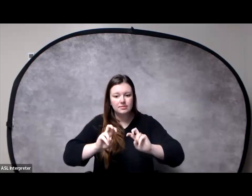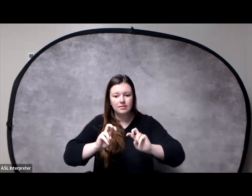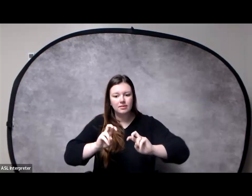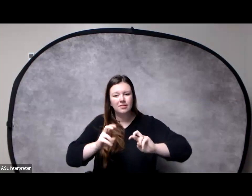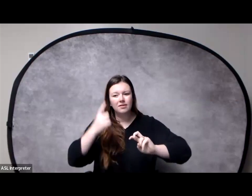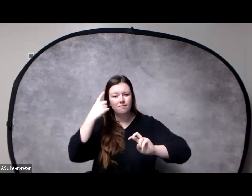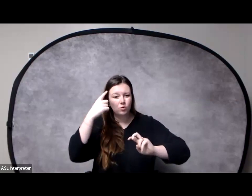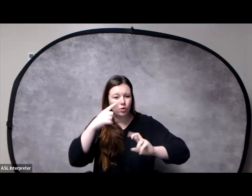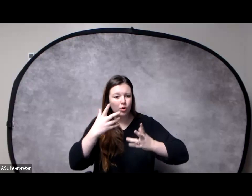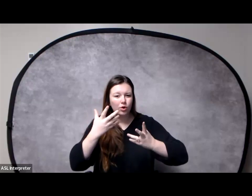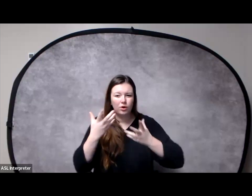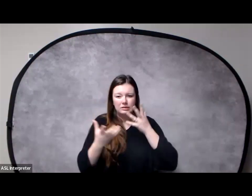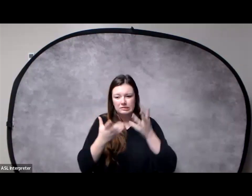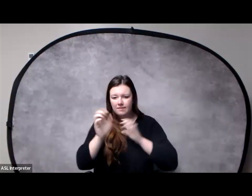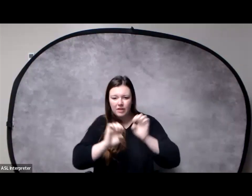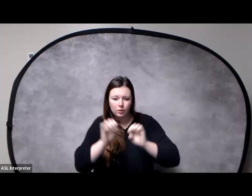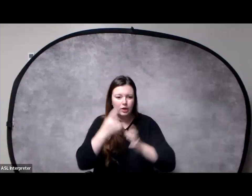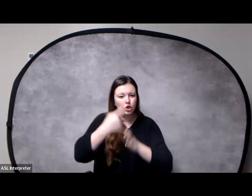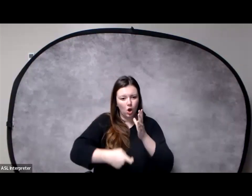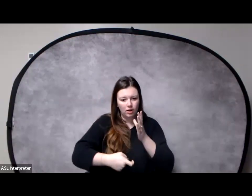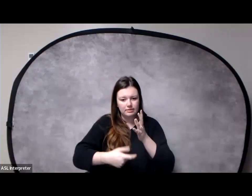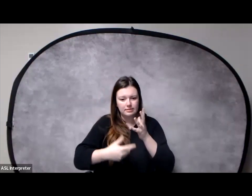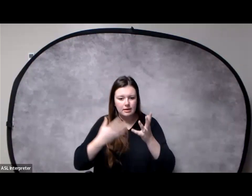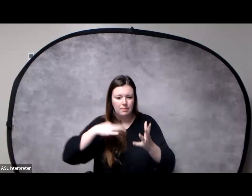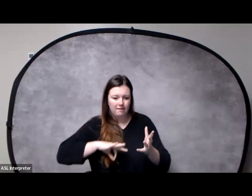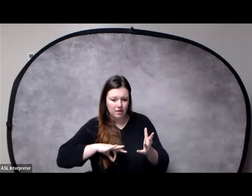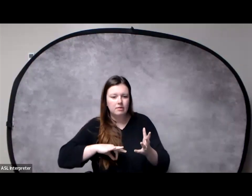in health care. And what are we talking about?